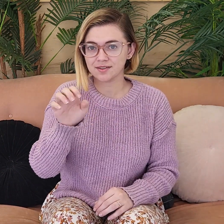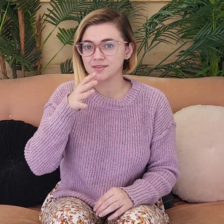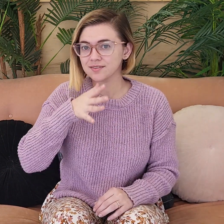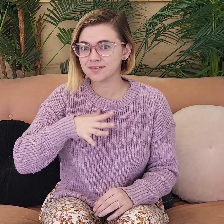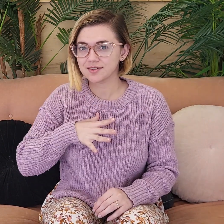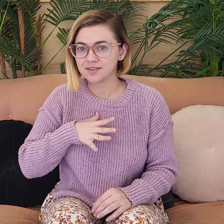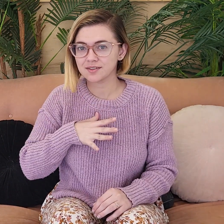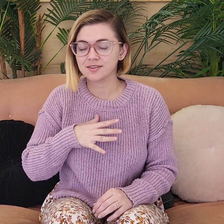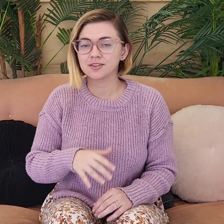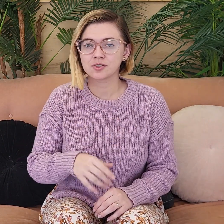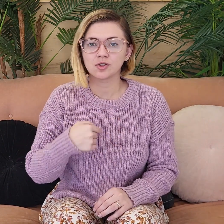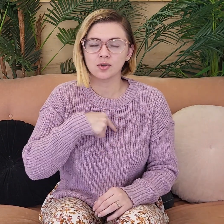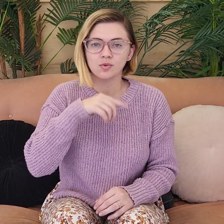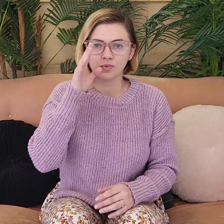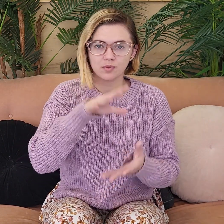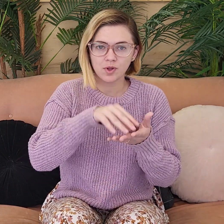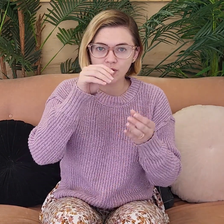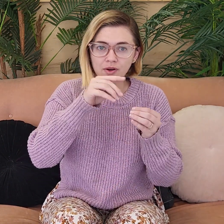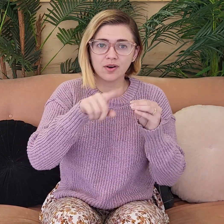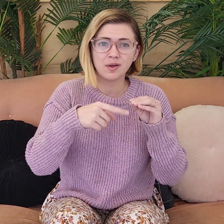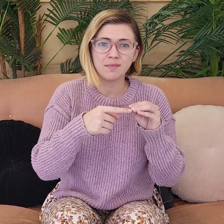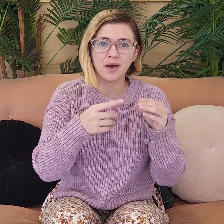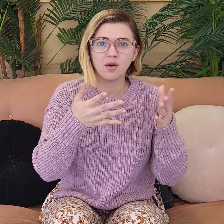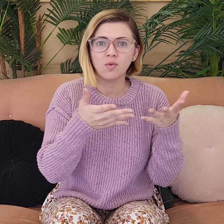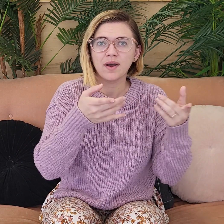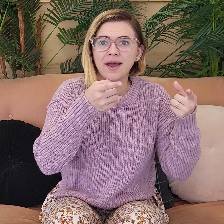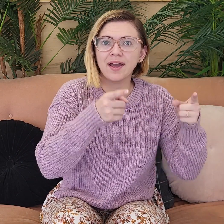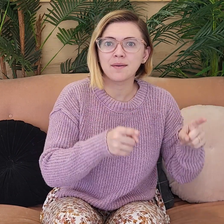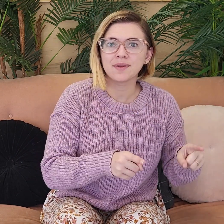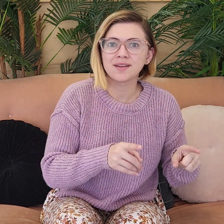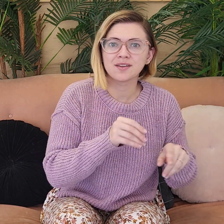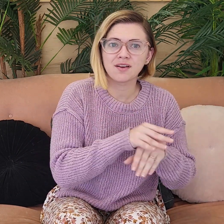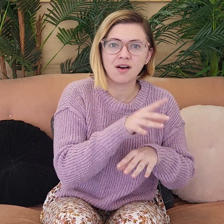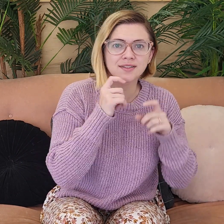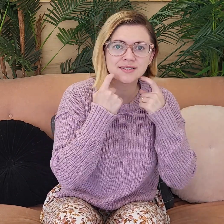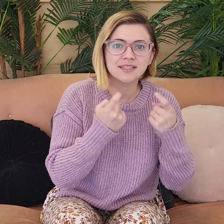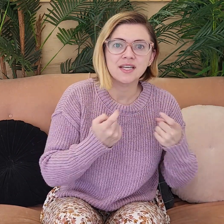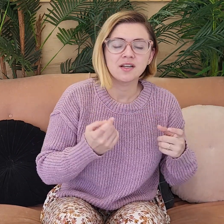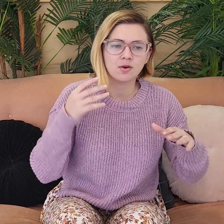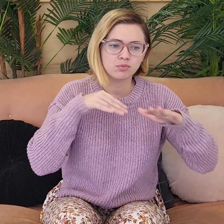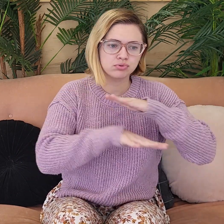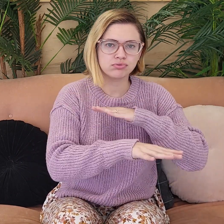Eve. And we will also learn about what happened to cause